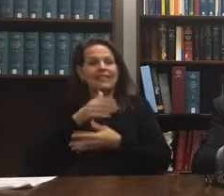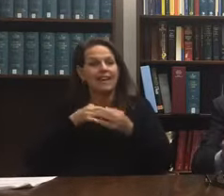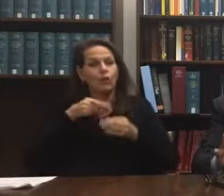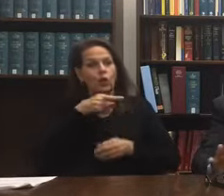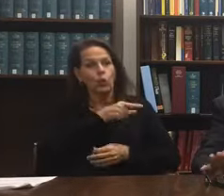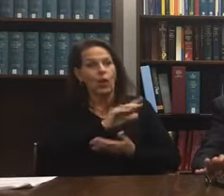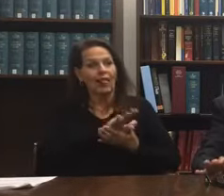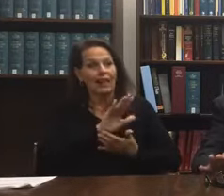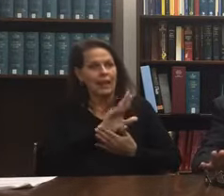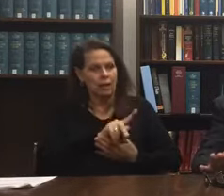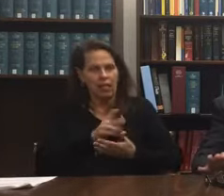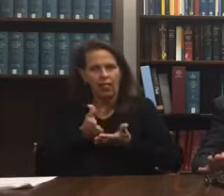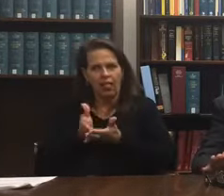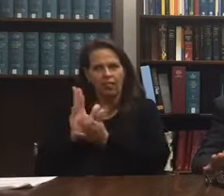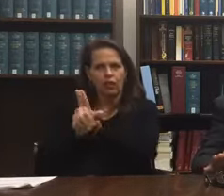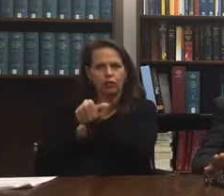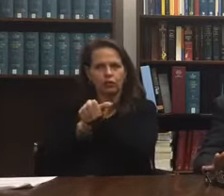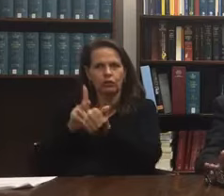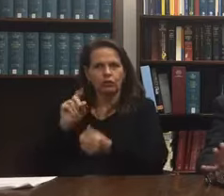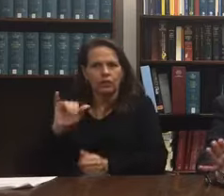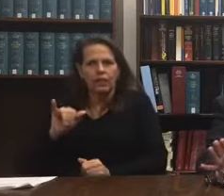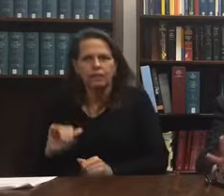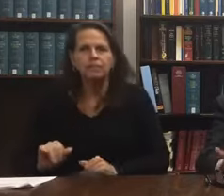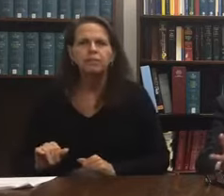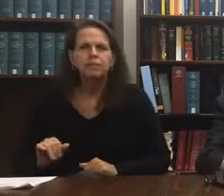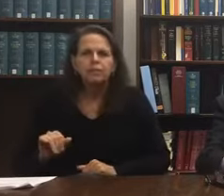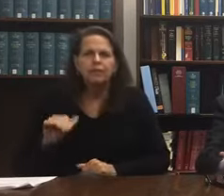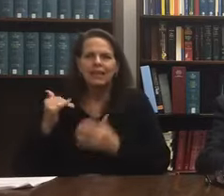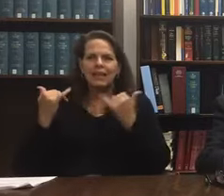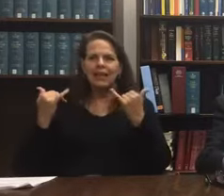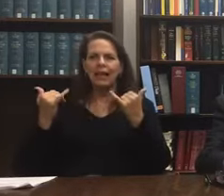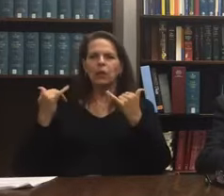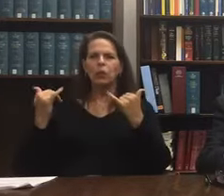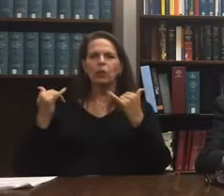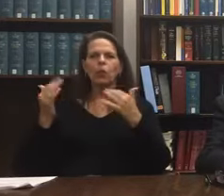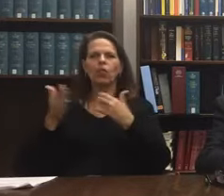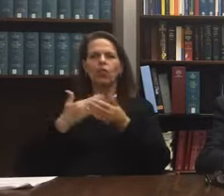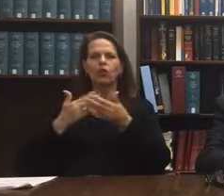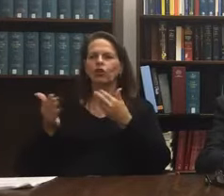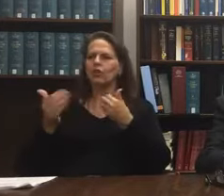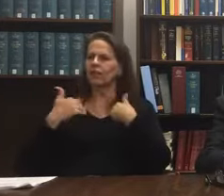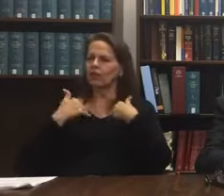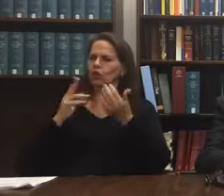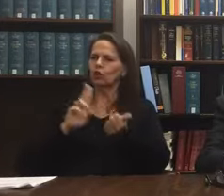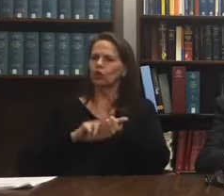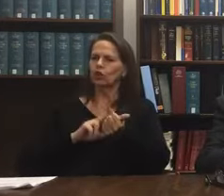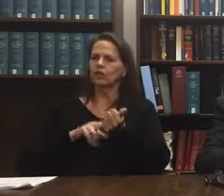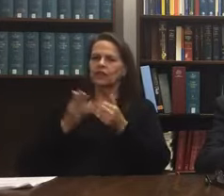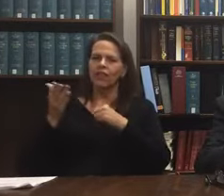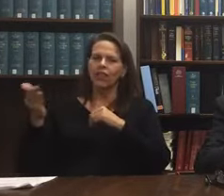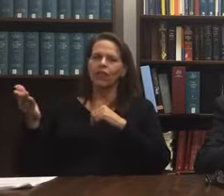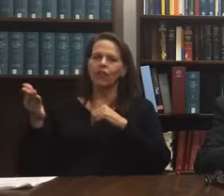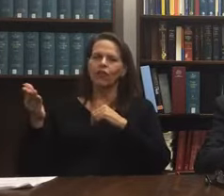nurse is going to be sort of on their own now whether to have a nurse there